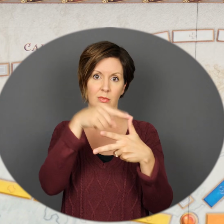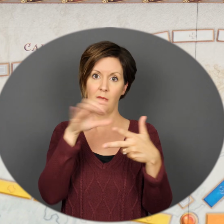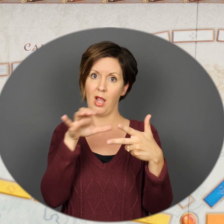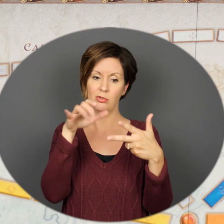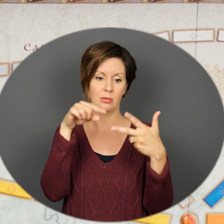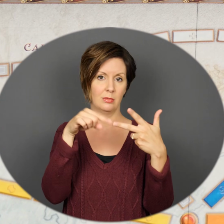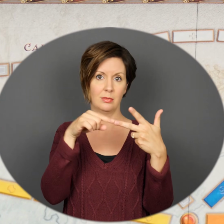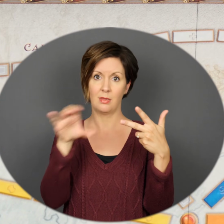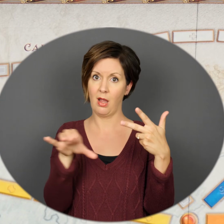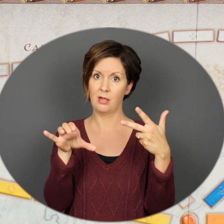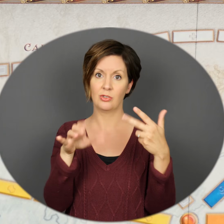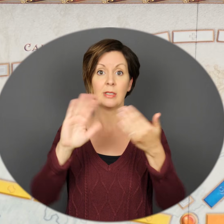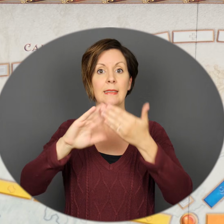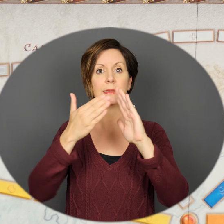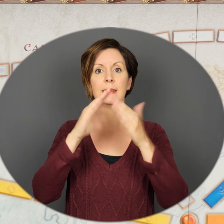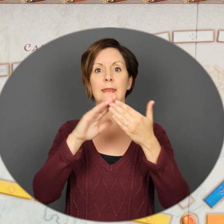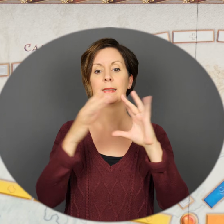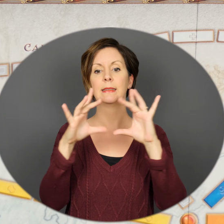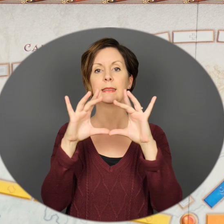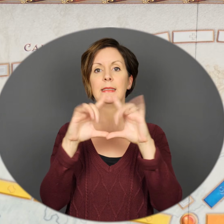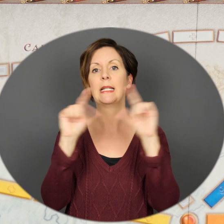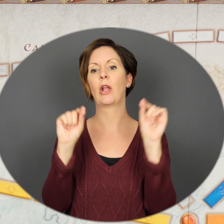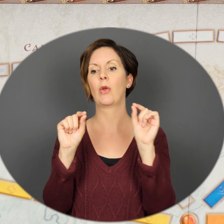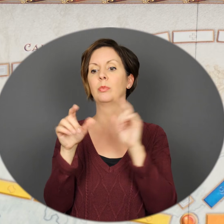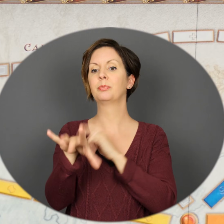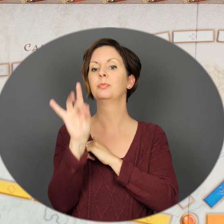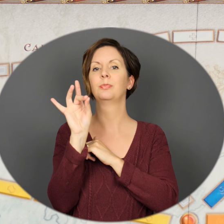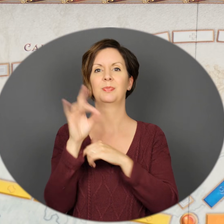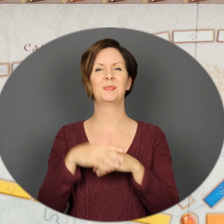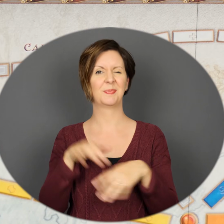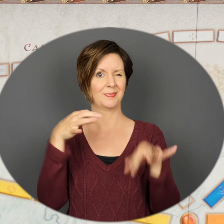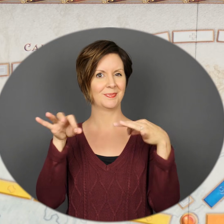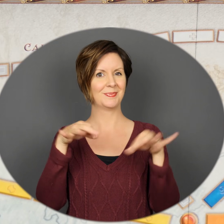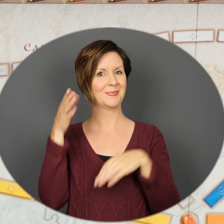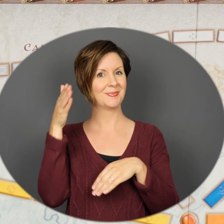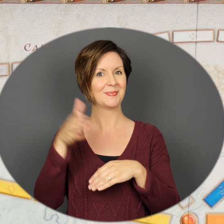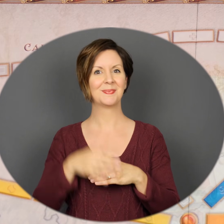perform the other action, drawing a destination card, which we'll learn about right now.